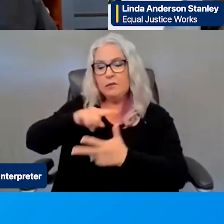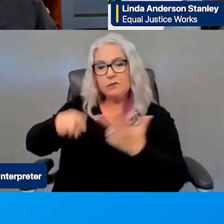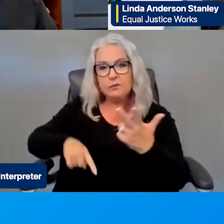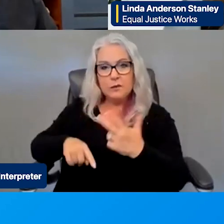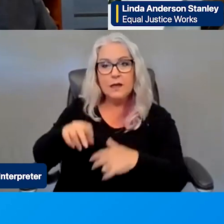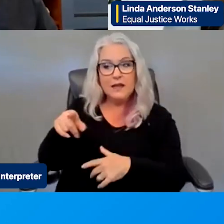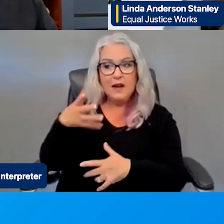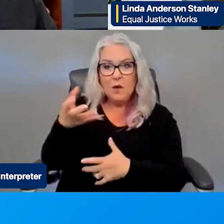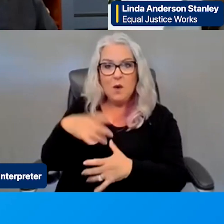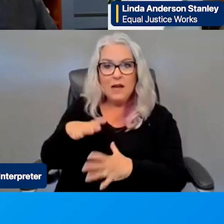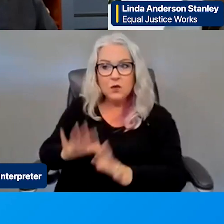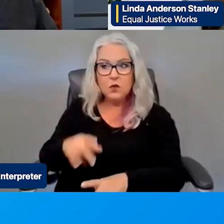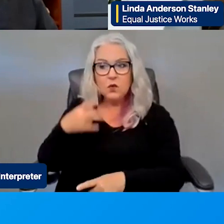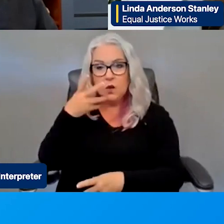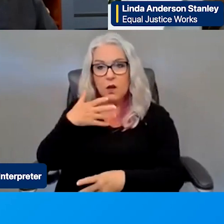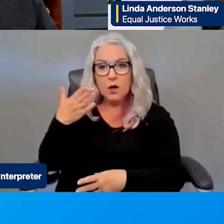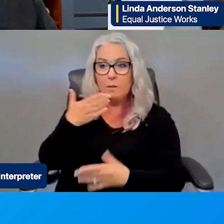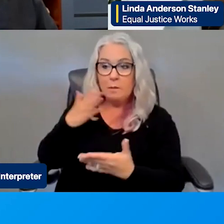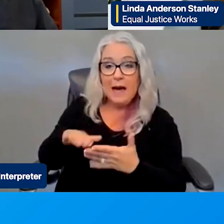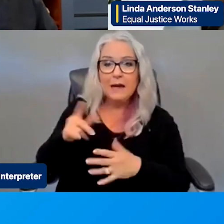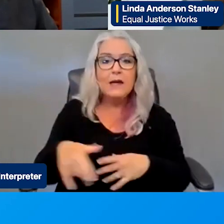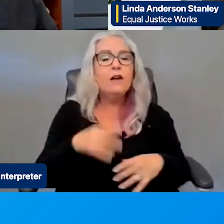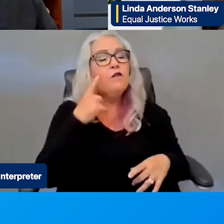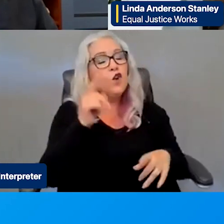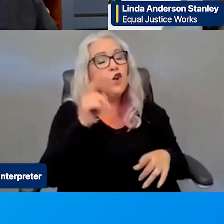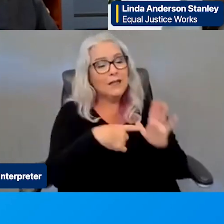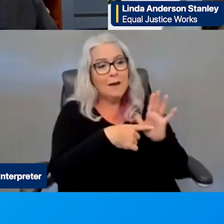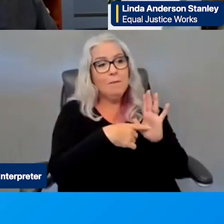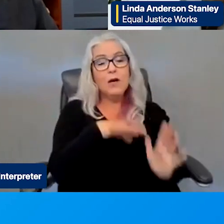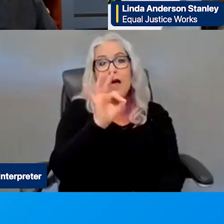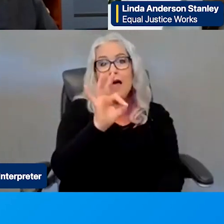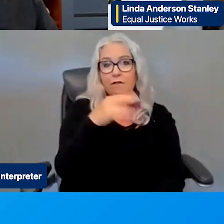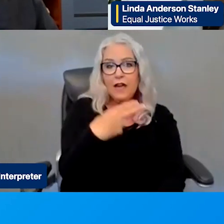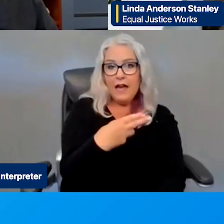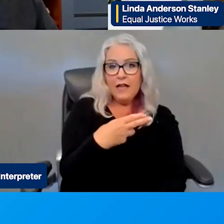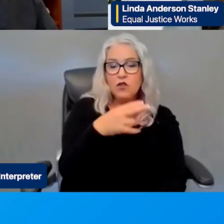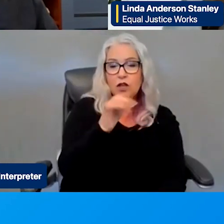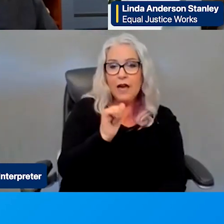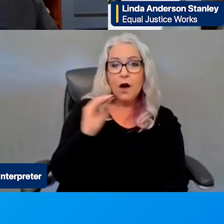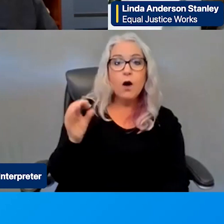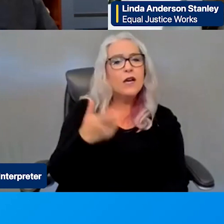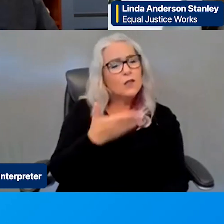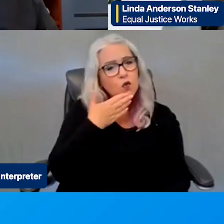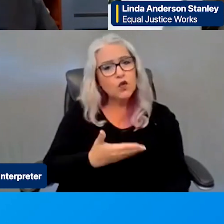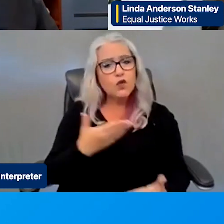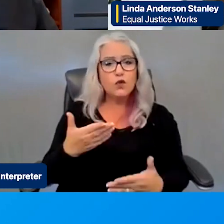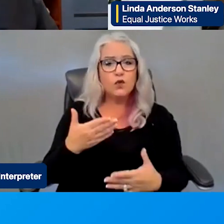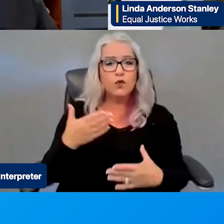complaint process of FHO and of course it's good to file a complaint to be able to get a